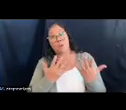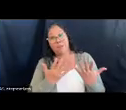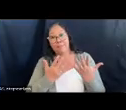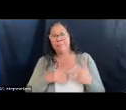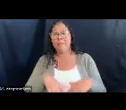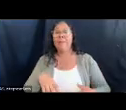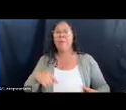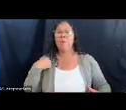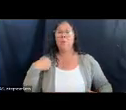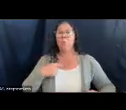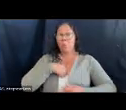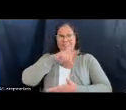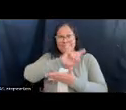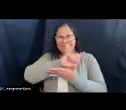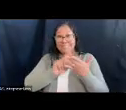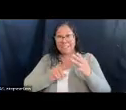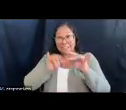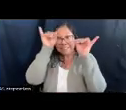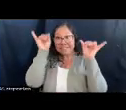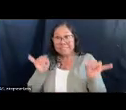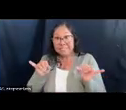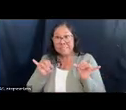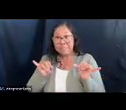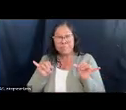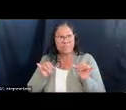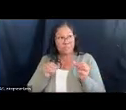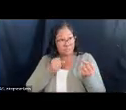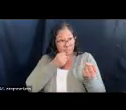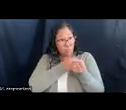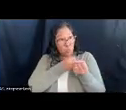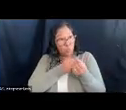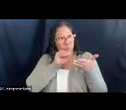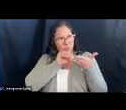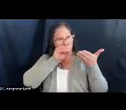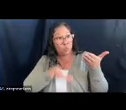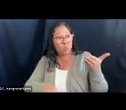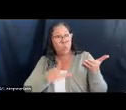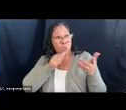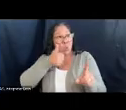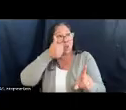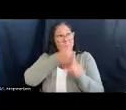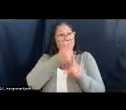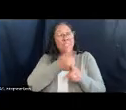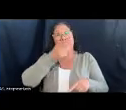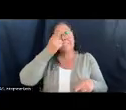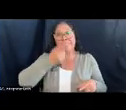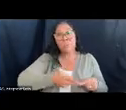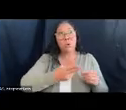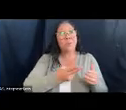when we design systems that effectively support students who have been historically underserved,